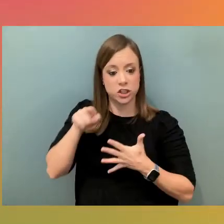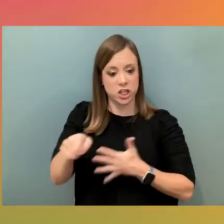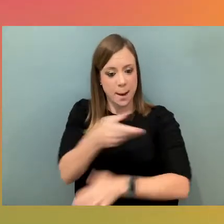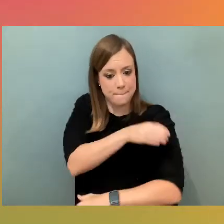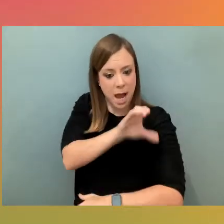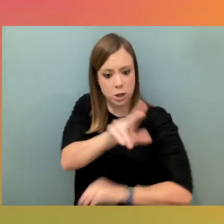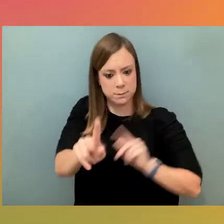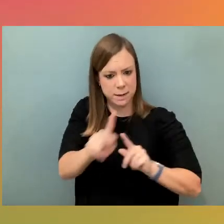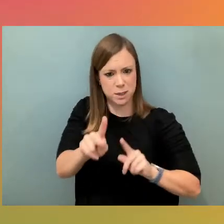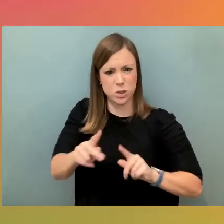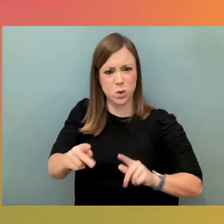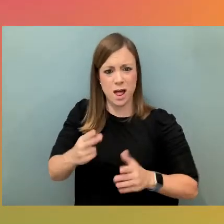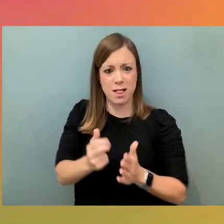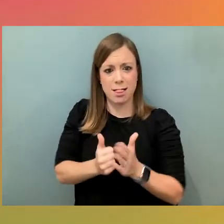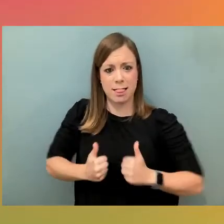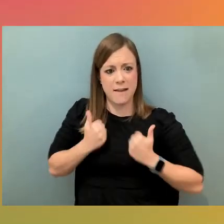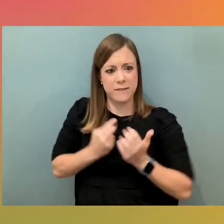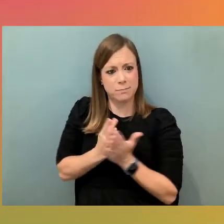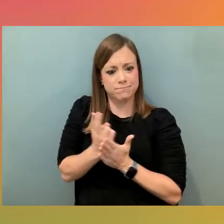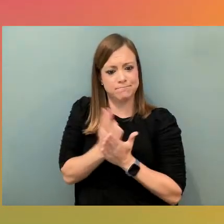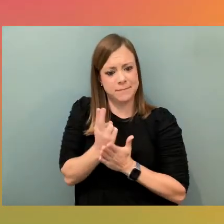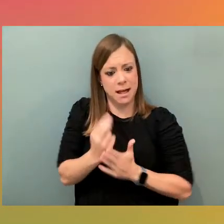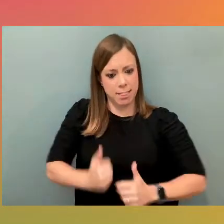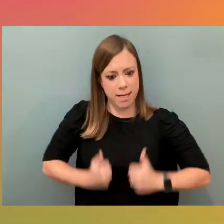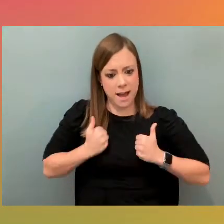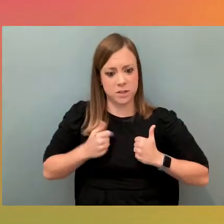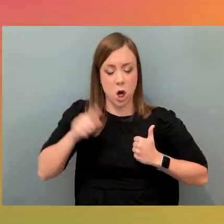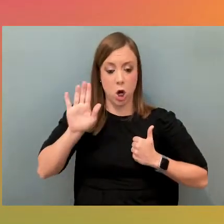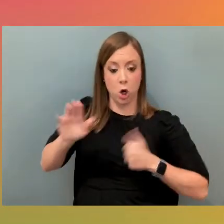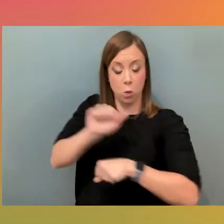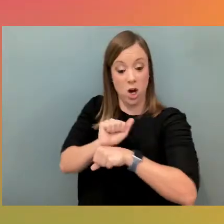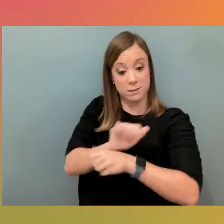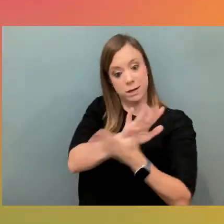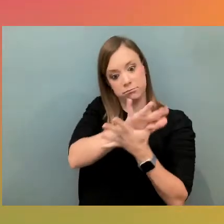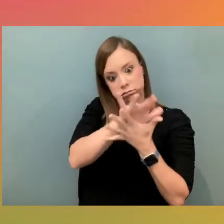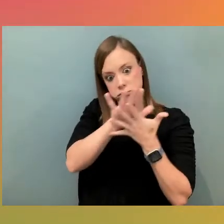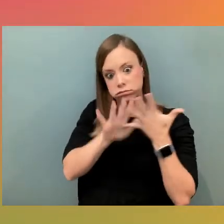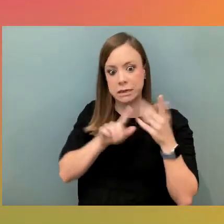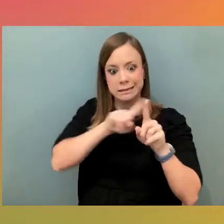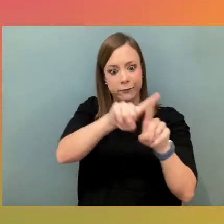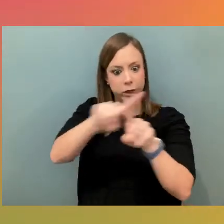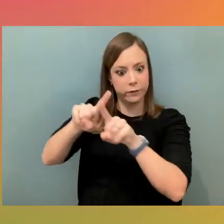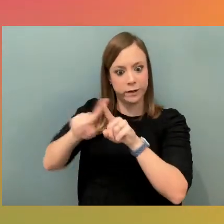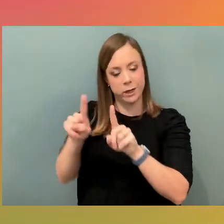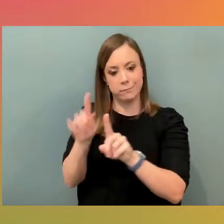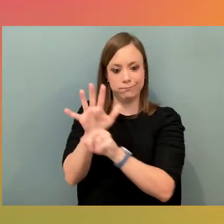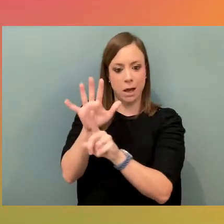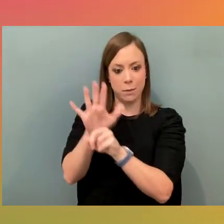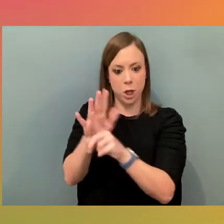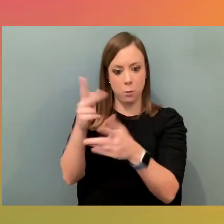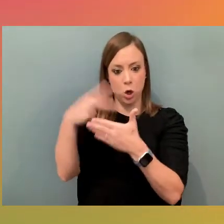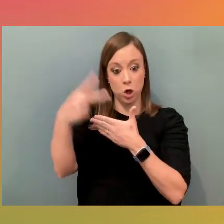AND EMPOWERS INDIVIDUALS TO LIVE AUTHENTIC AND FULFILLING LIVES. HER WORK IS FEATURED ON THE TODAY SHOW, SHAPE, VOGUE, WELL